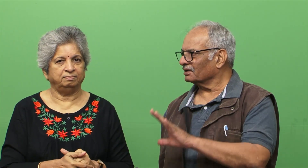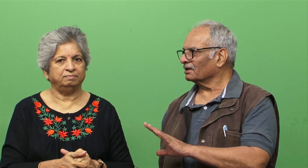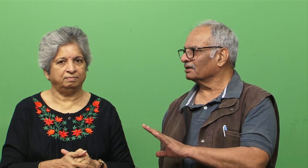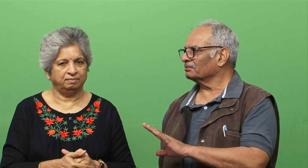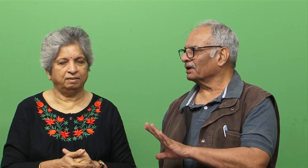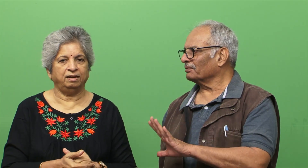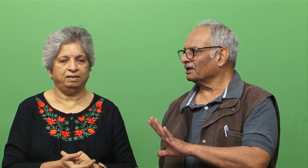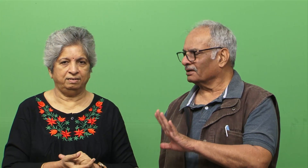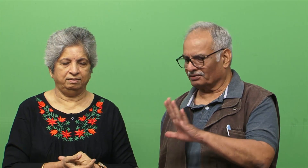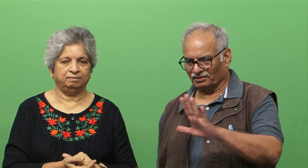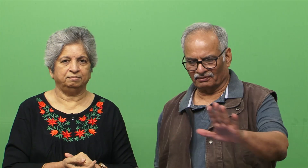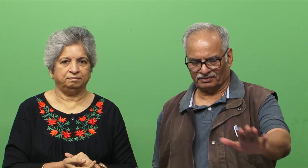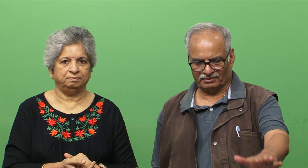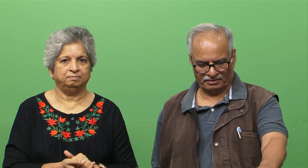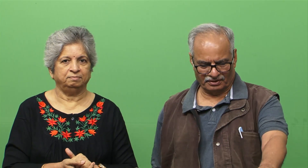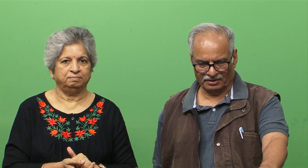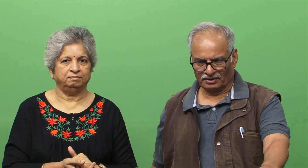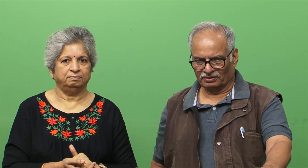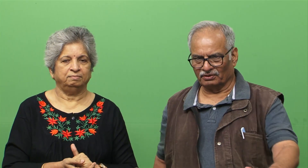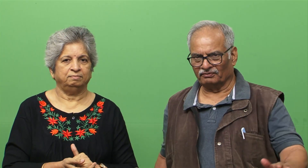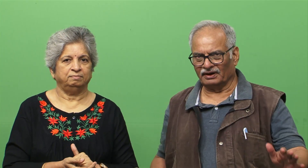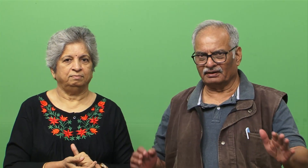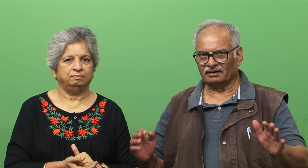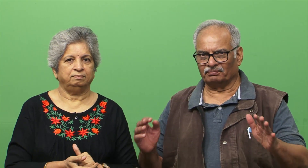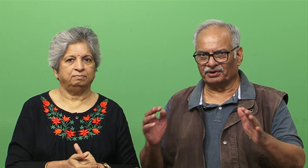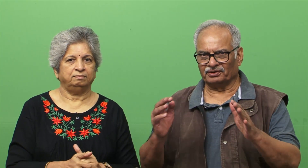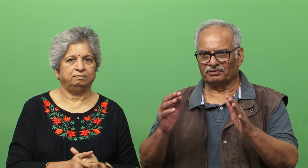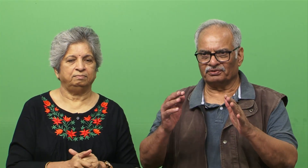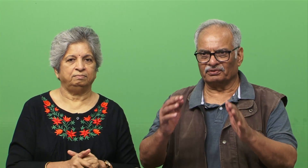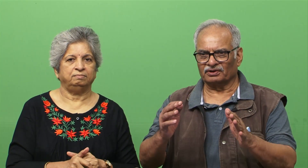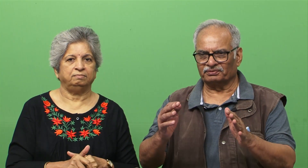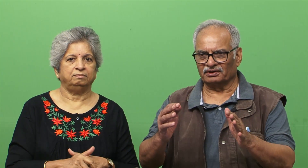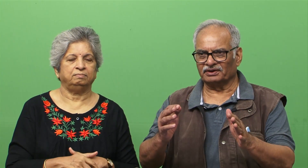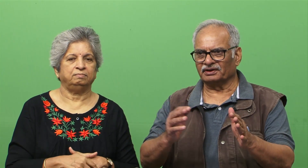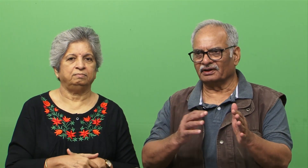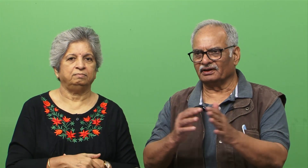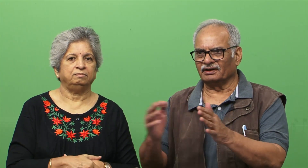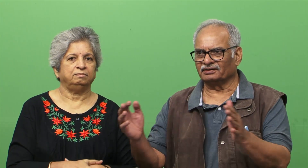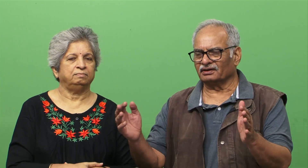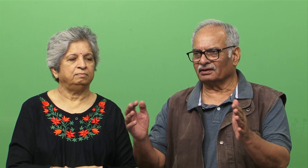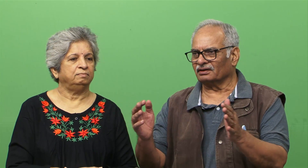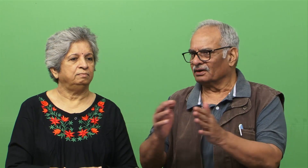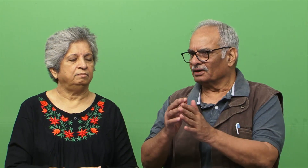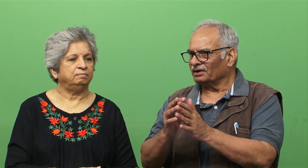then other paramedical staff you know so when a patient goes to the hospital basically it's a